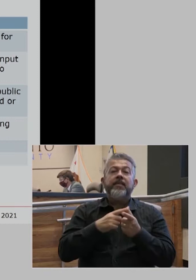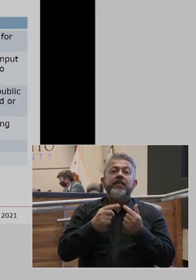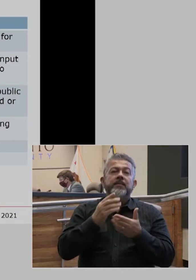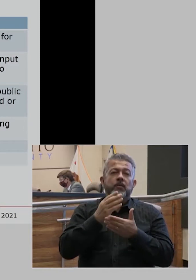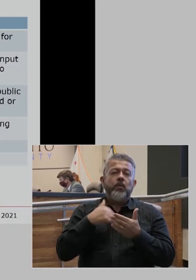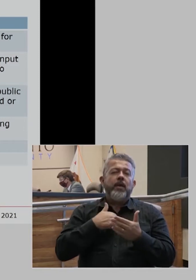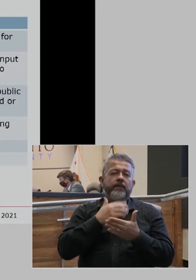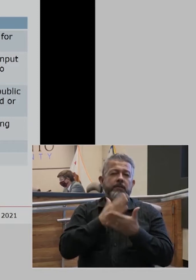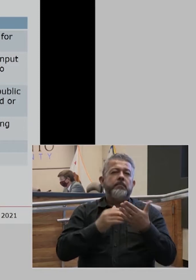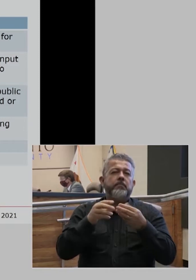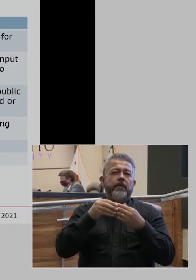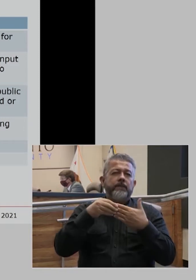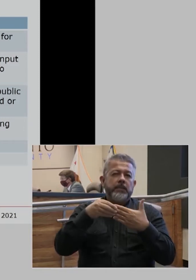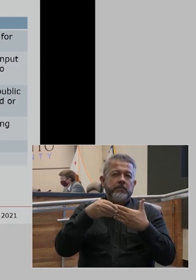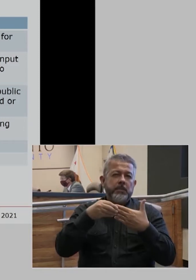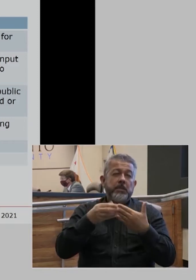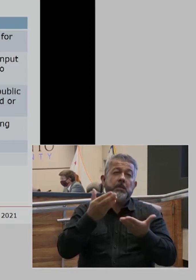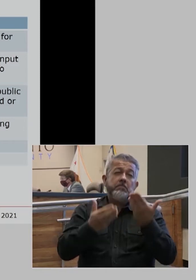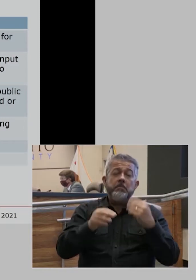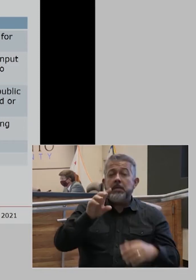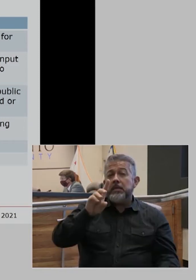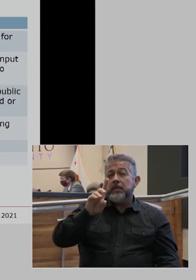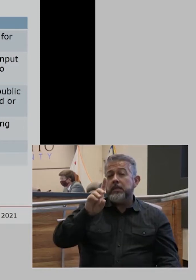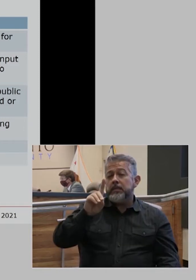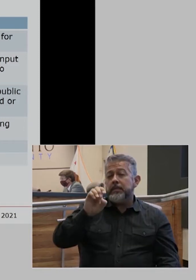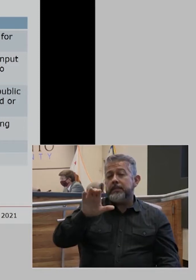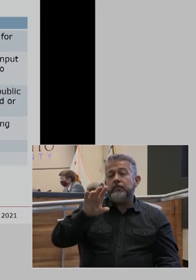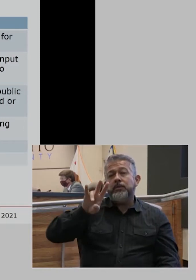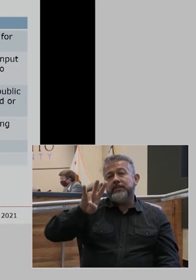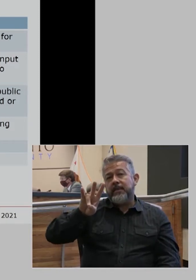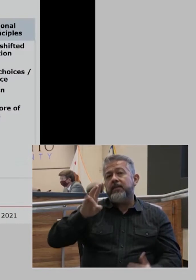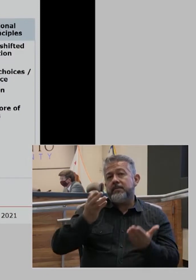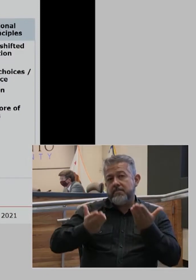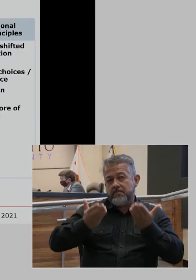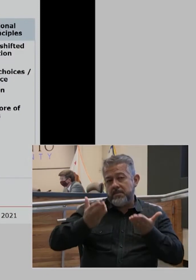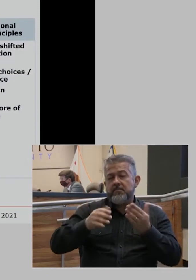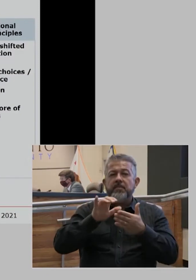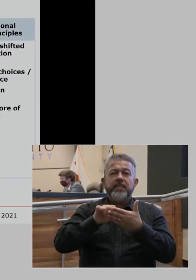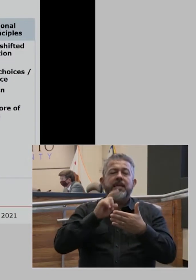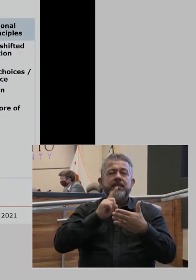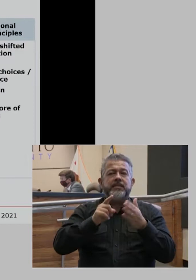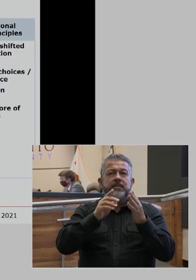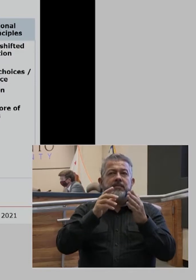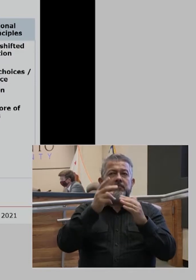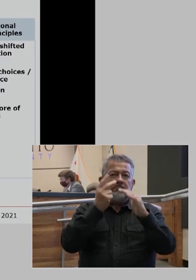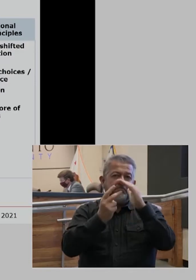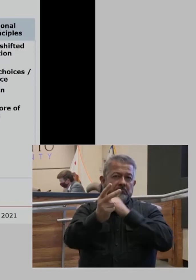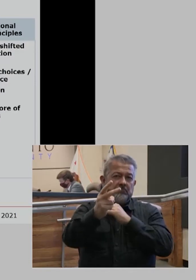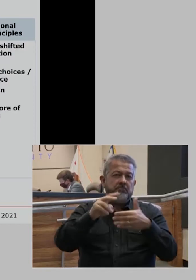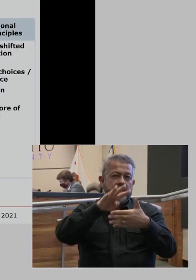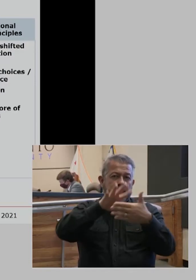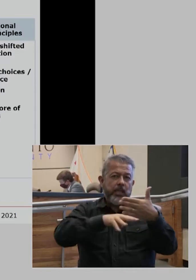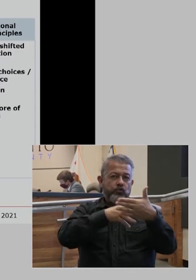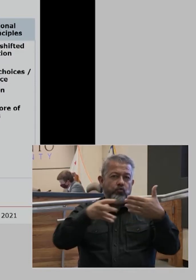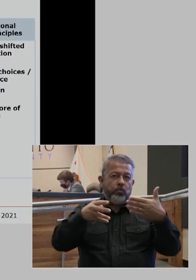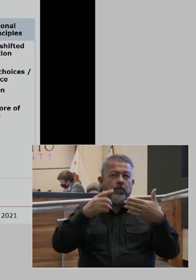BEGIN TO MAKE DECISIONS TO WHAT MAPS YOU'D LIKE TO ADOPT SO THAT MAPS YOU'D LIKE TO ADOPT SO THAT THE SCHEDULE.